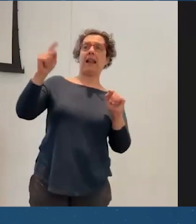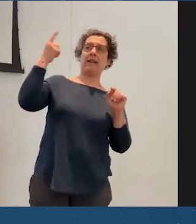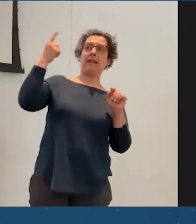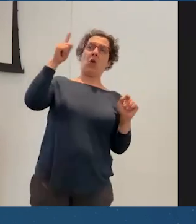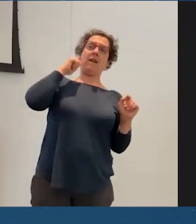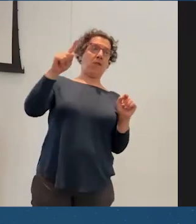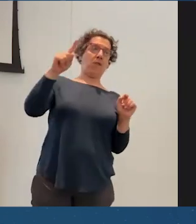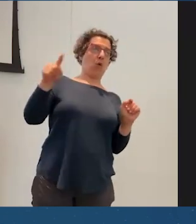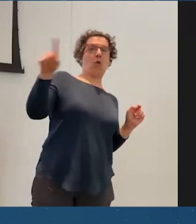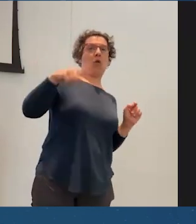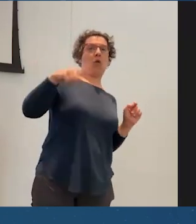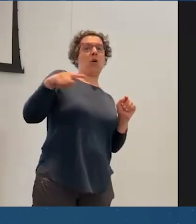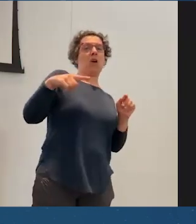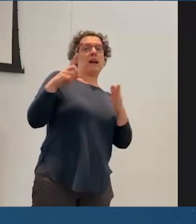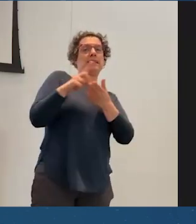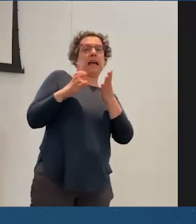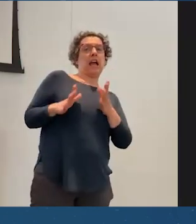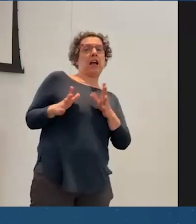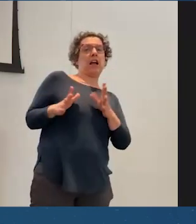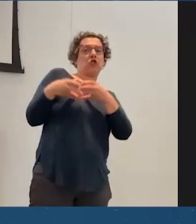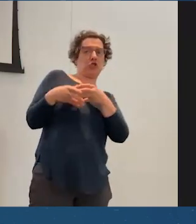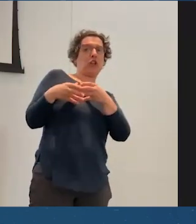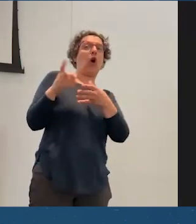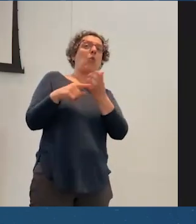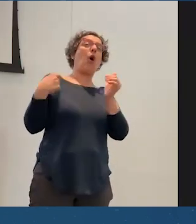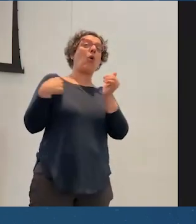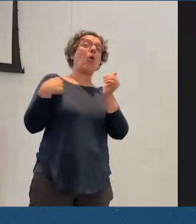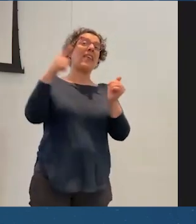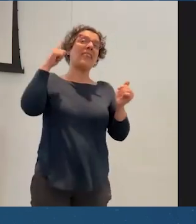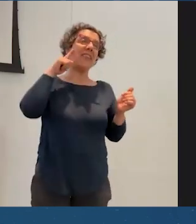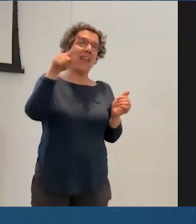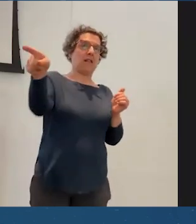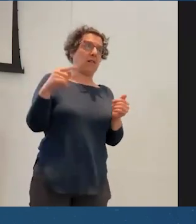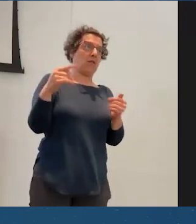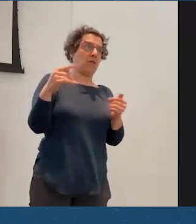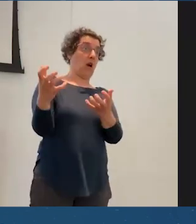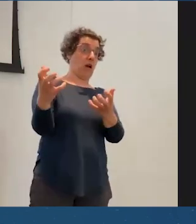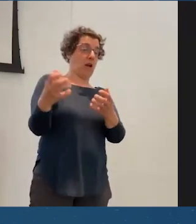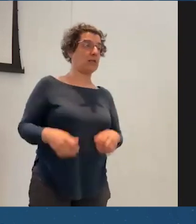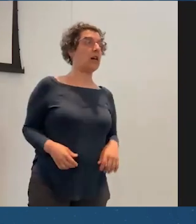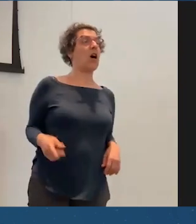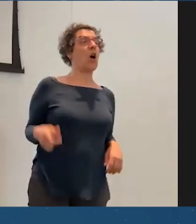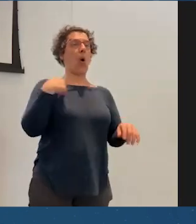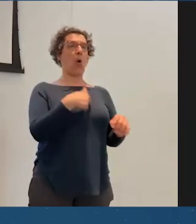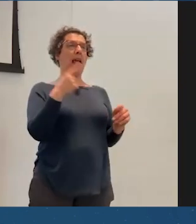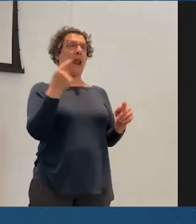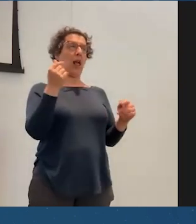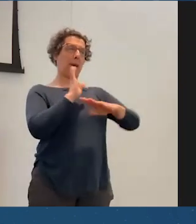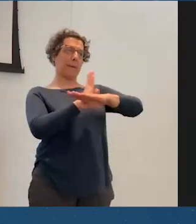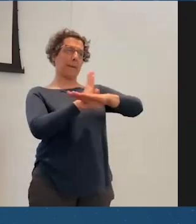and decision makers are building for what they think people want. We're falling somewhere in the middle right now